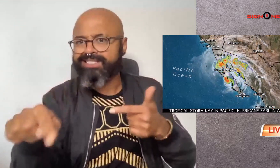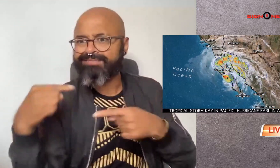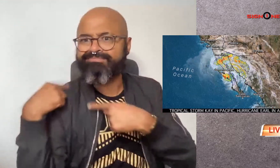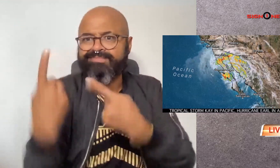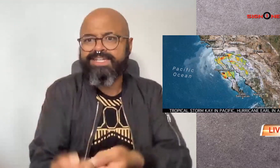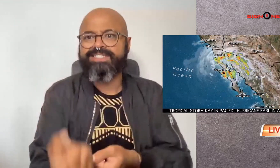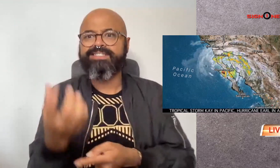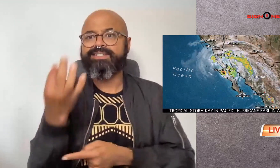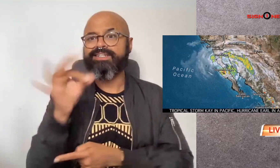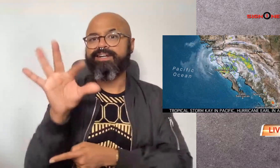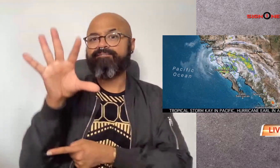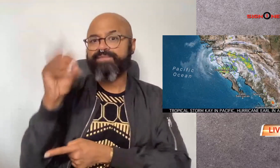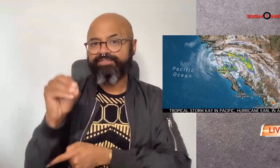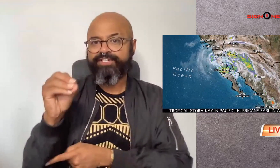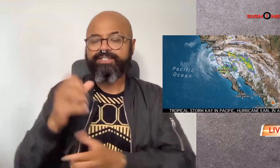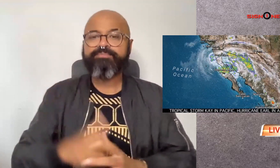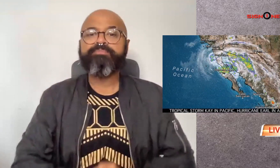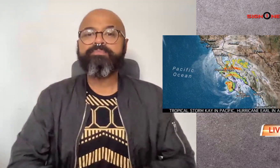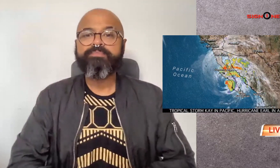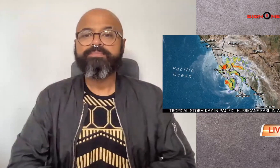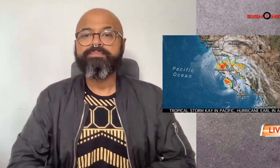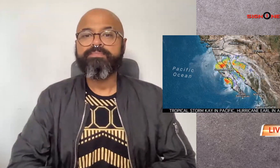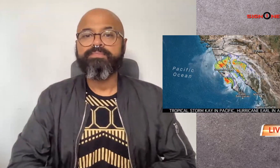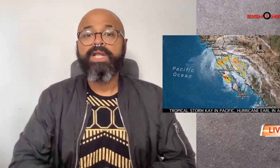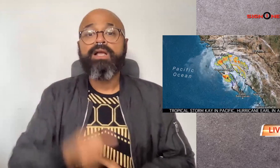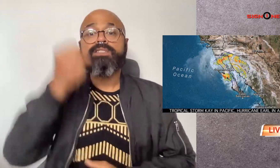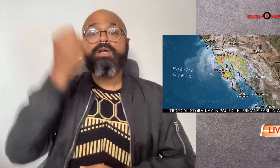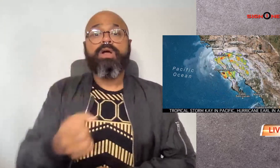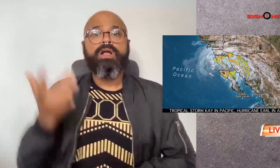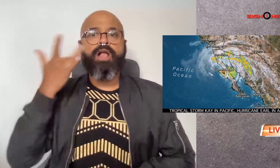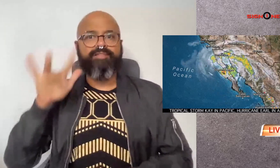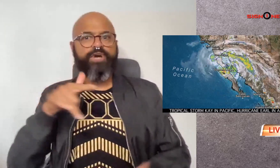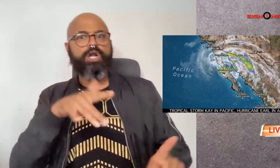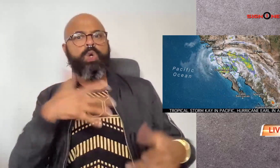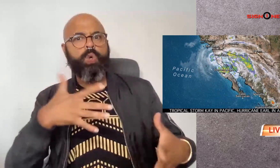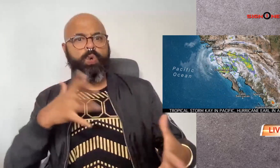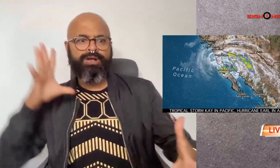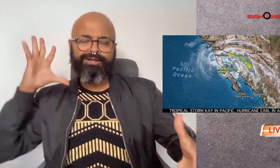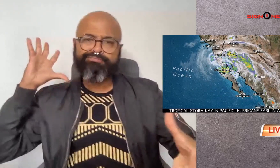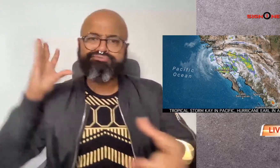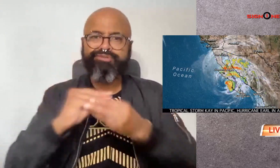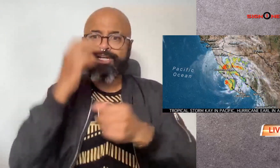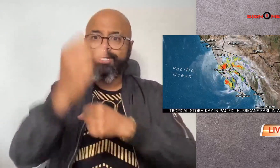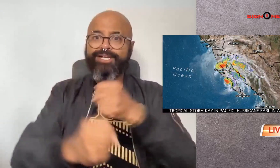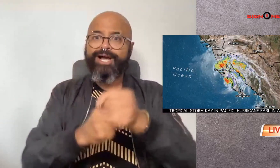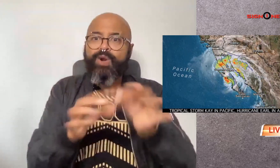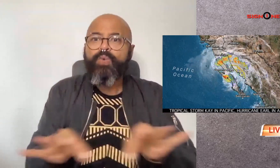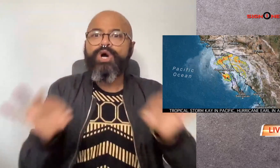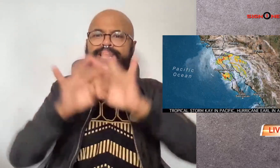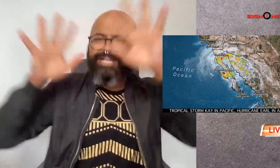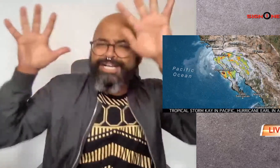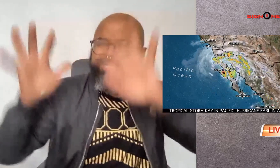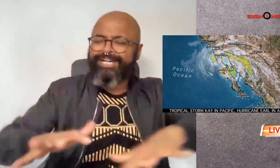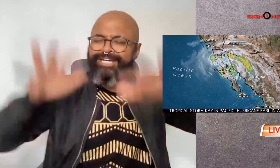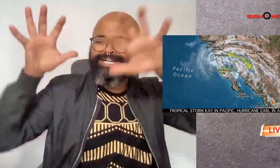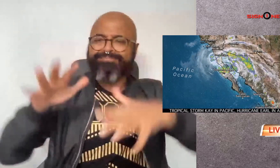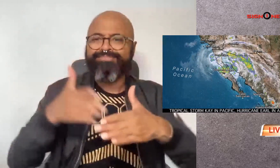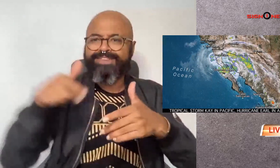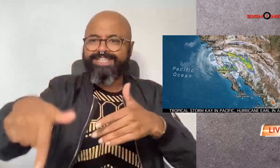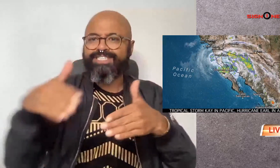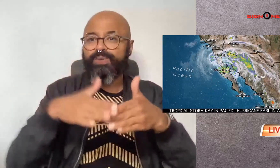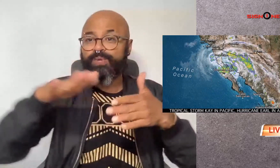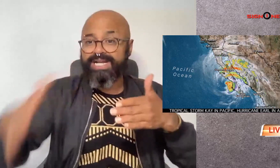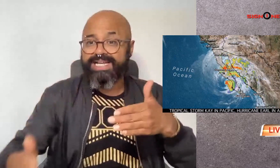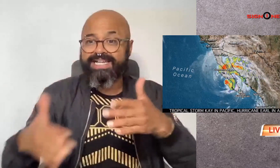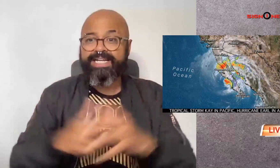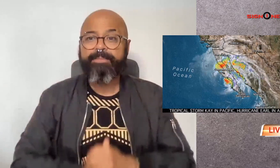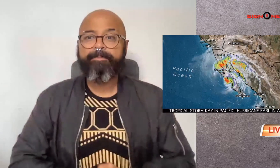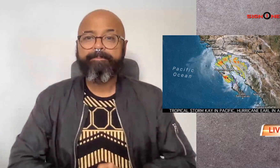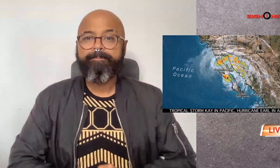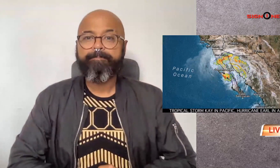miles of San Diego since 1950 Southern California could see a years worth of rain over the weekend